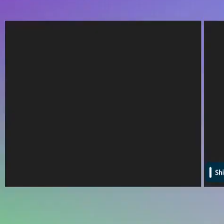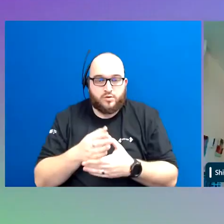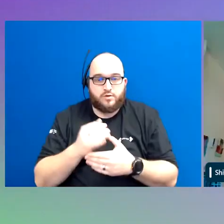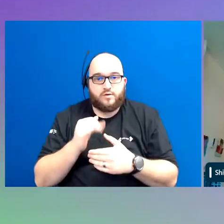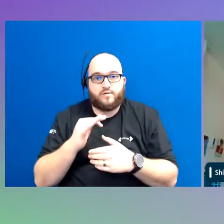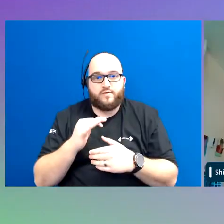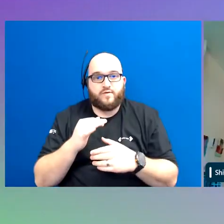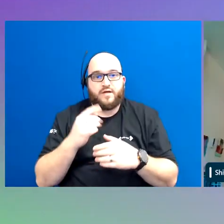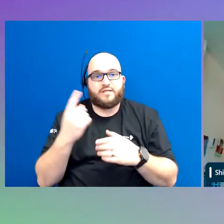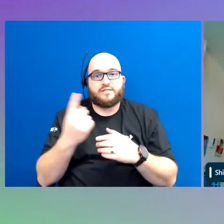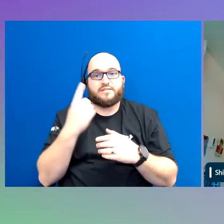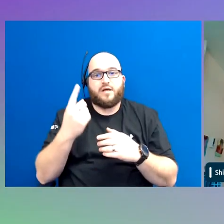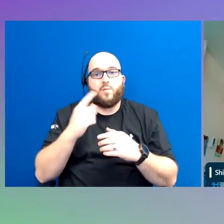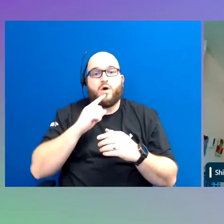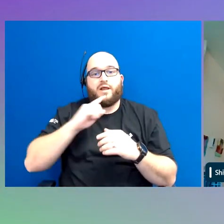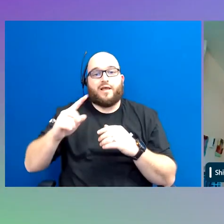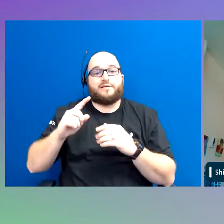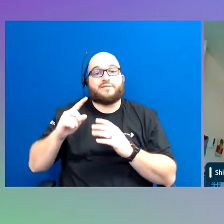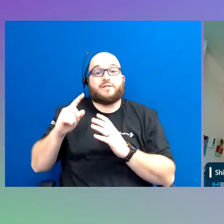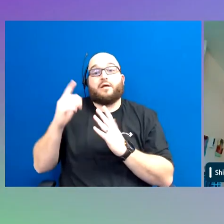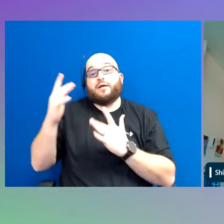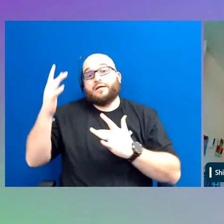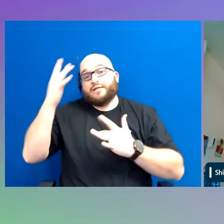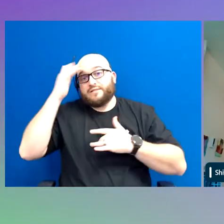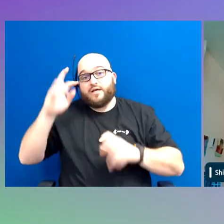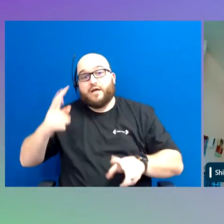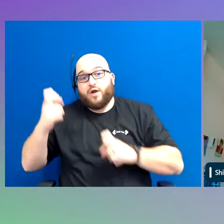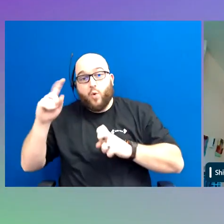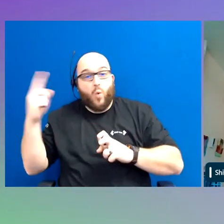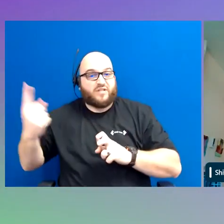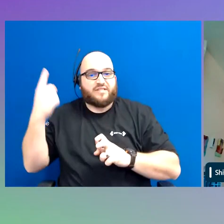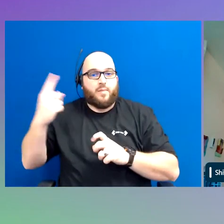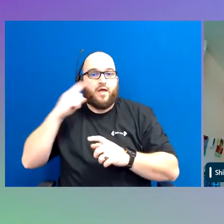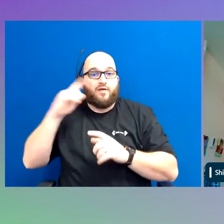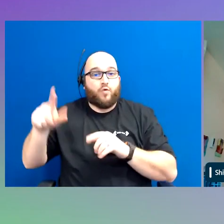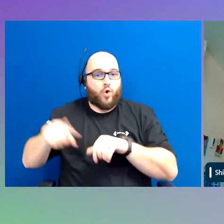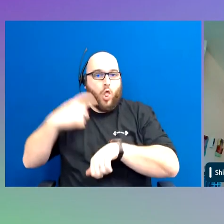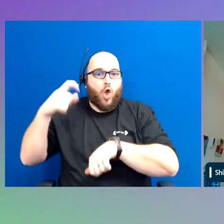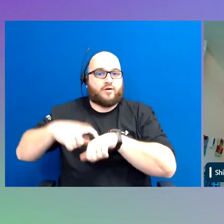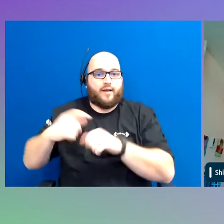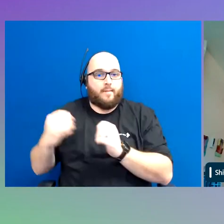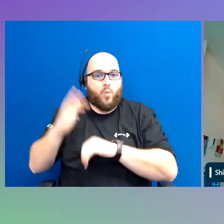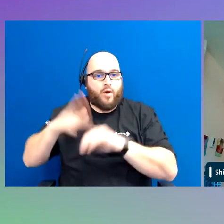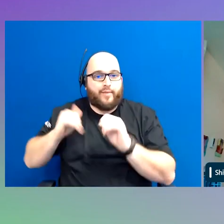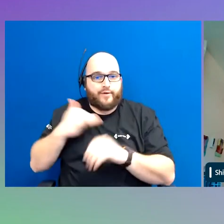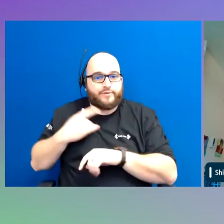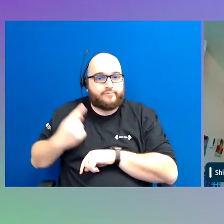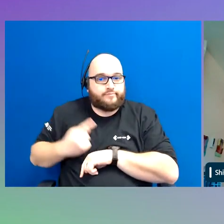is out for an extended period of time.